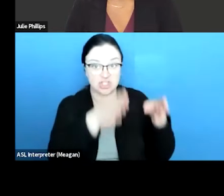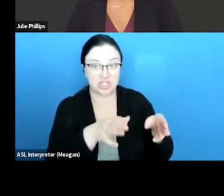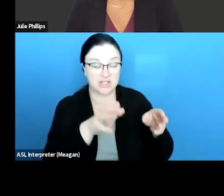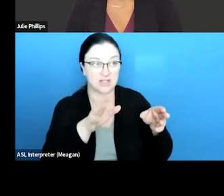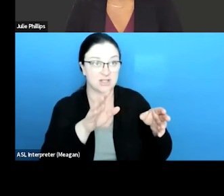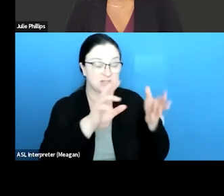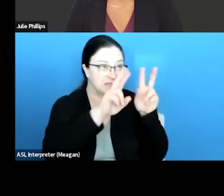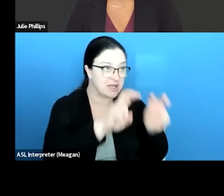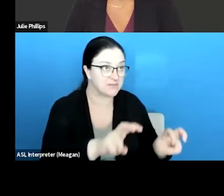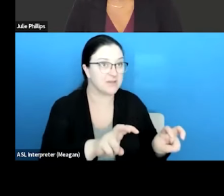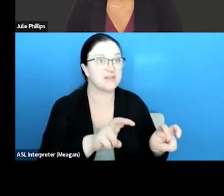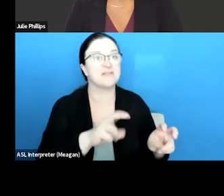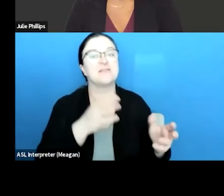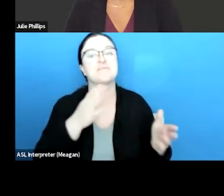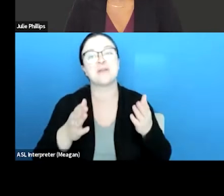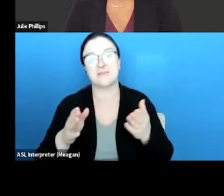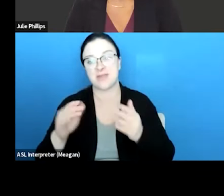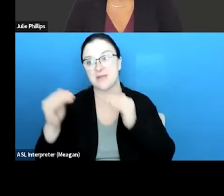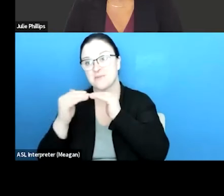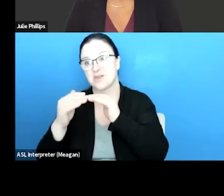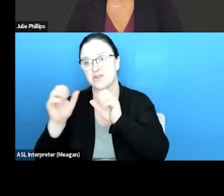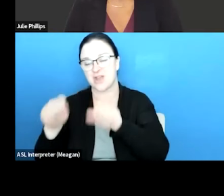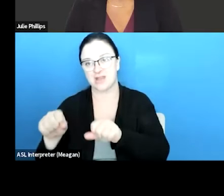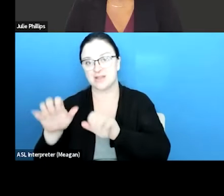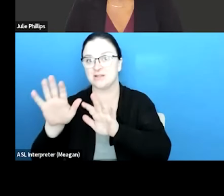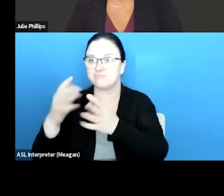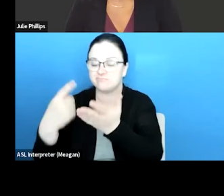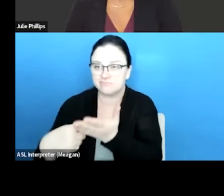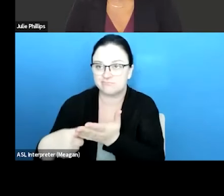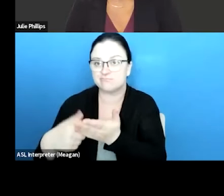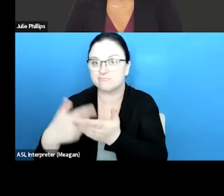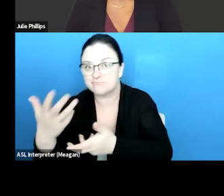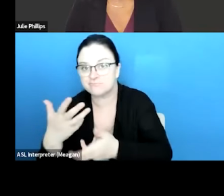and deescalate them so that they're not having to go to a higher level of care.